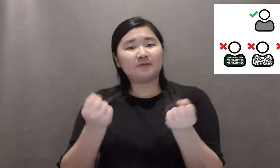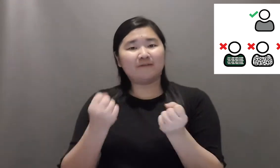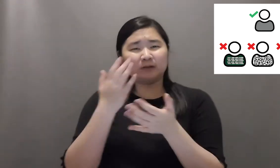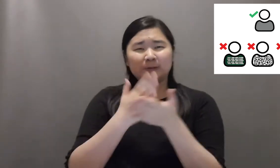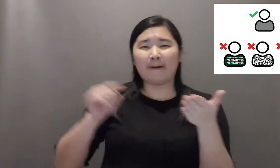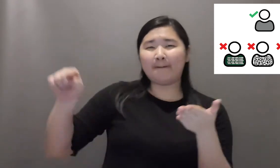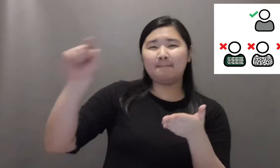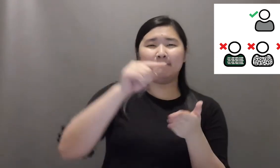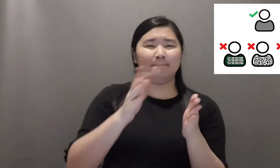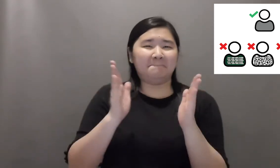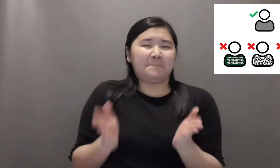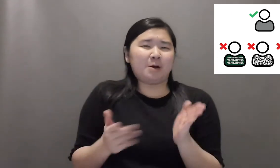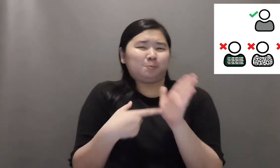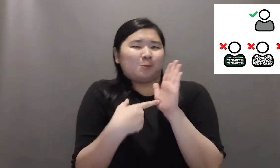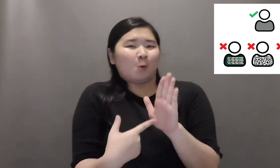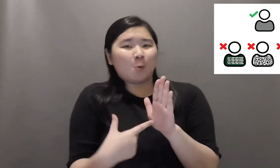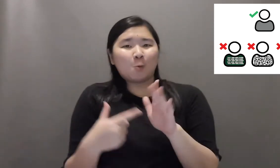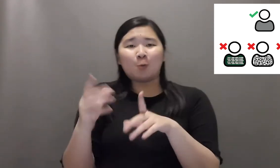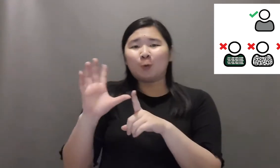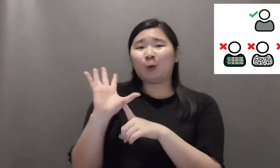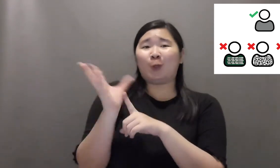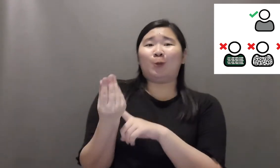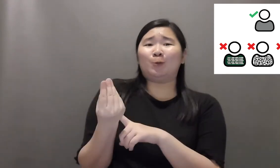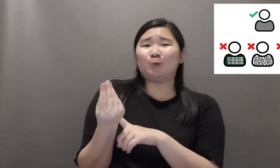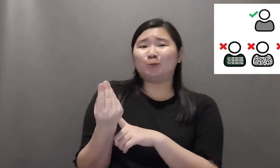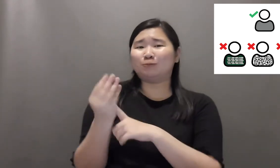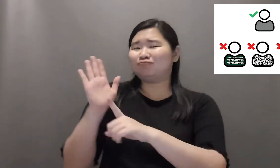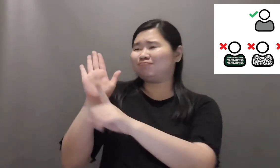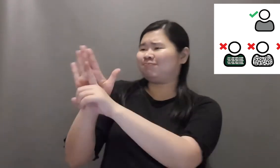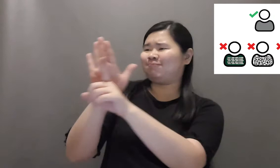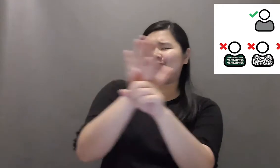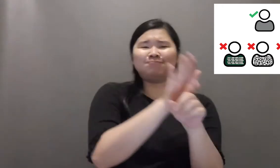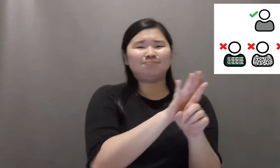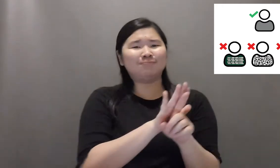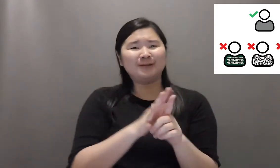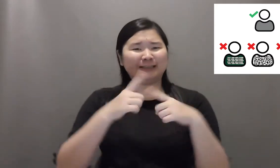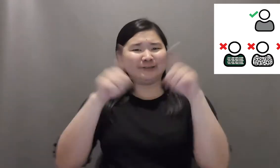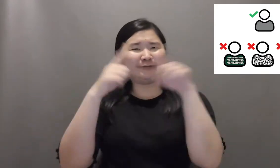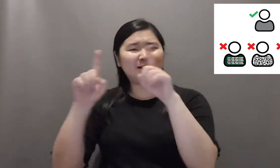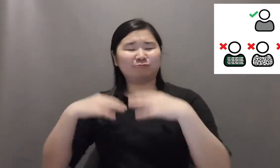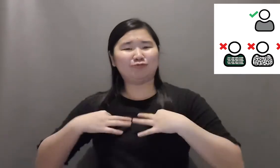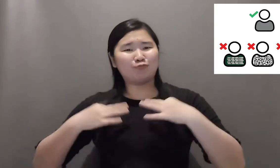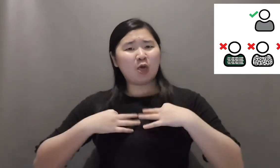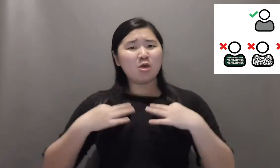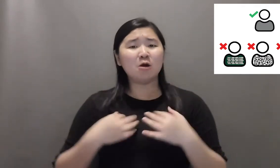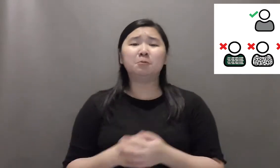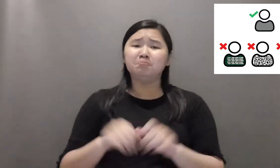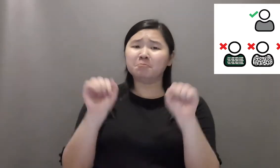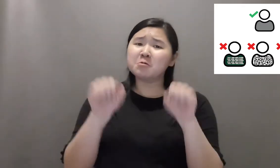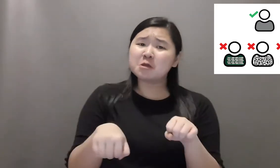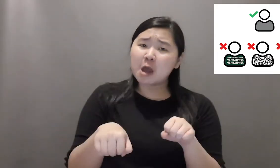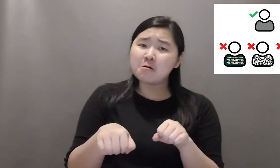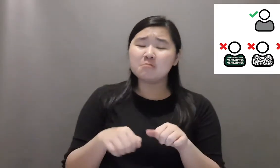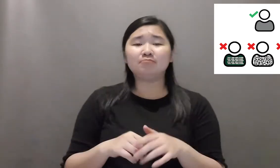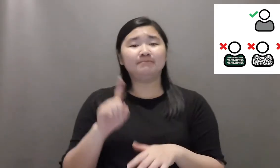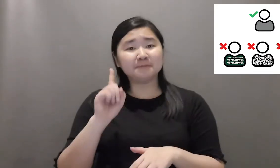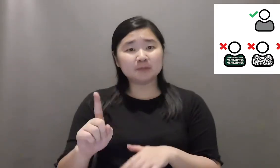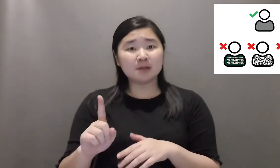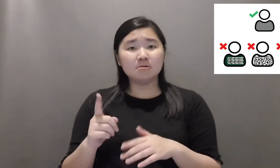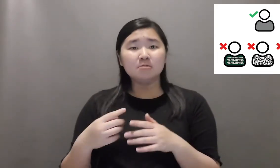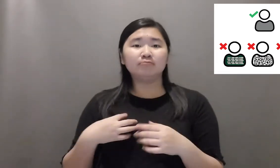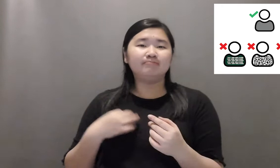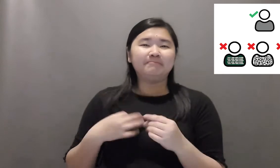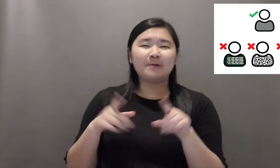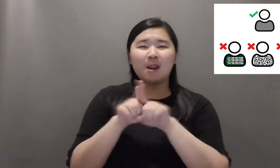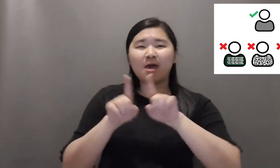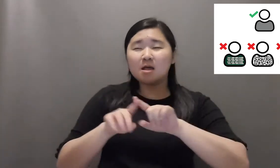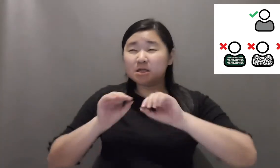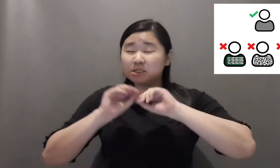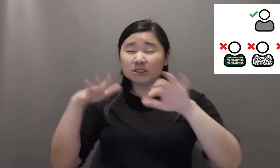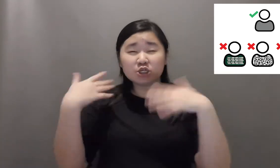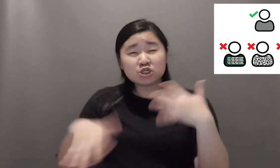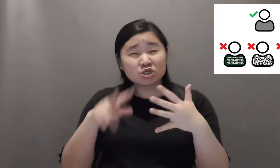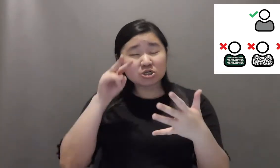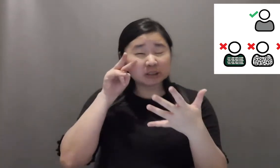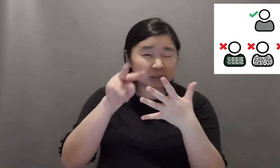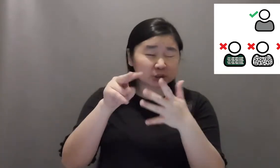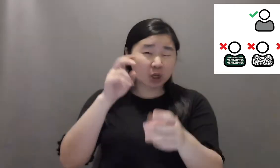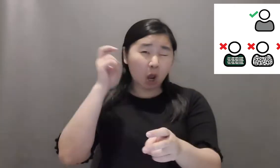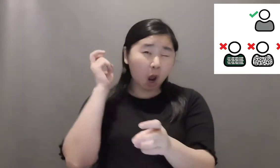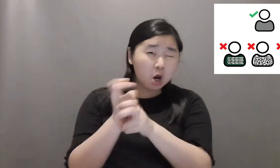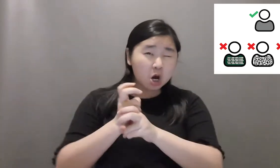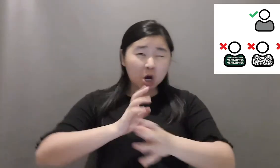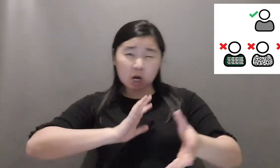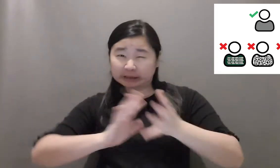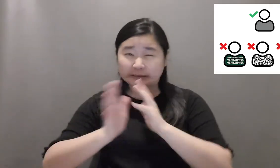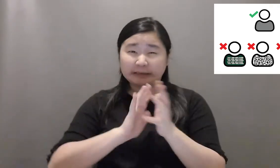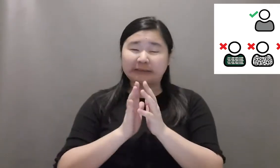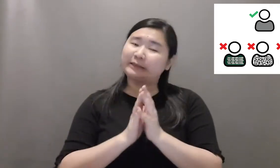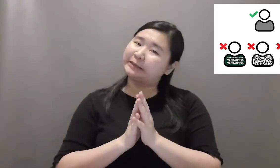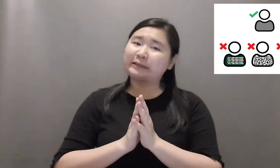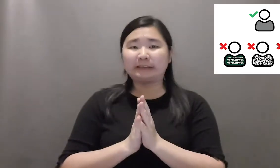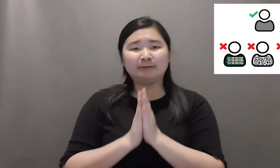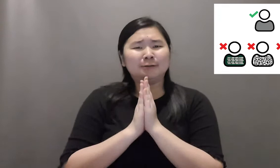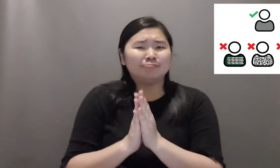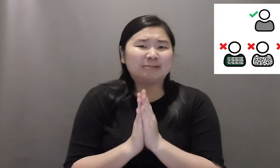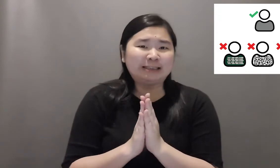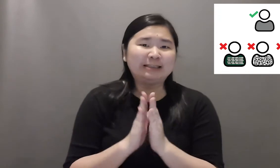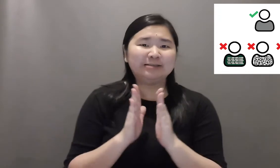Cultural clothing is permissible as long as they do not distract the viewer for the deaf children from the sign language